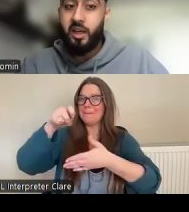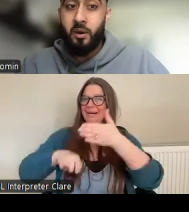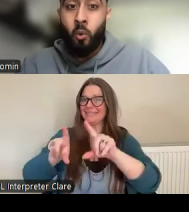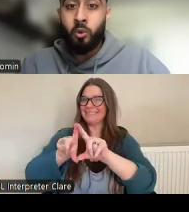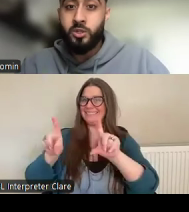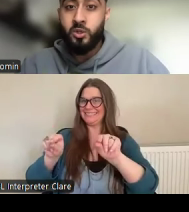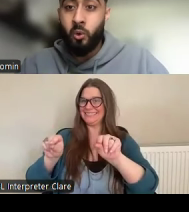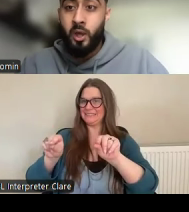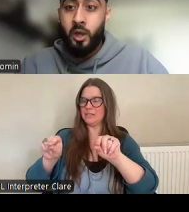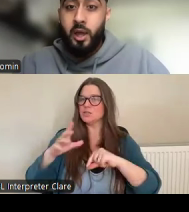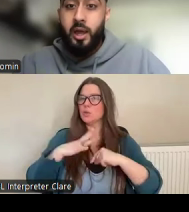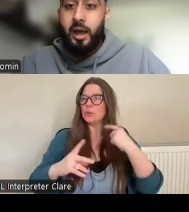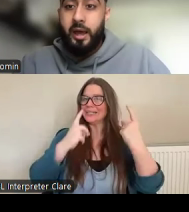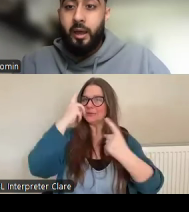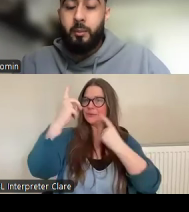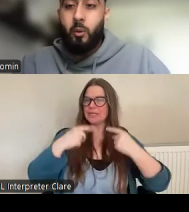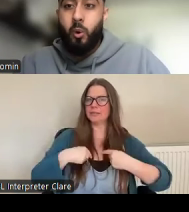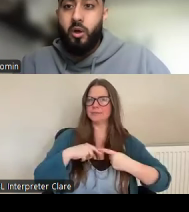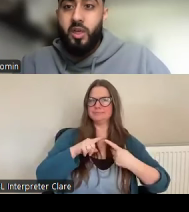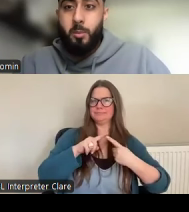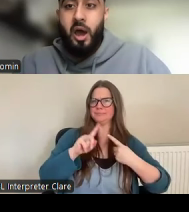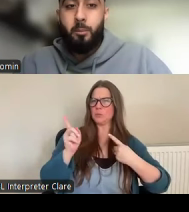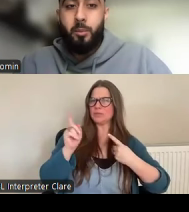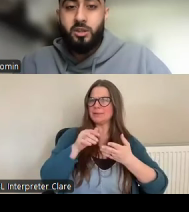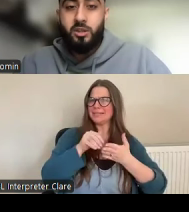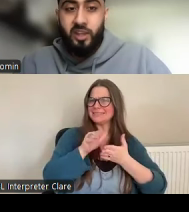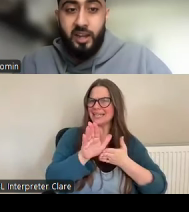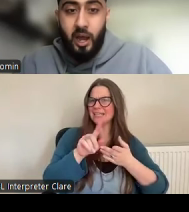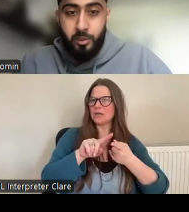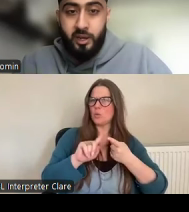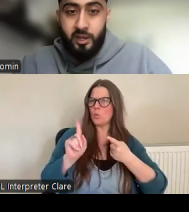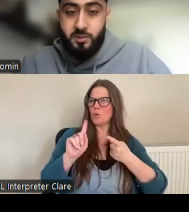and then also what the purpose of that campaign is.